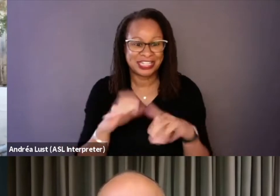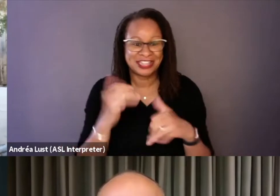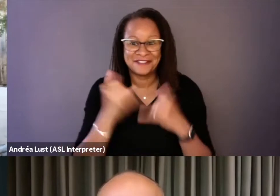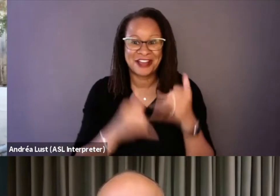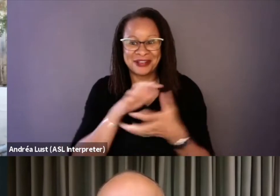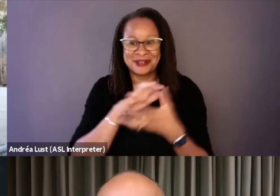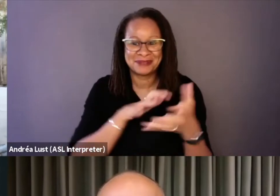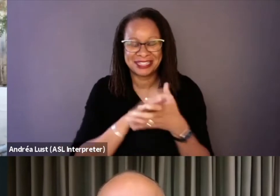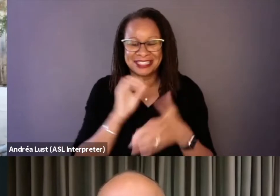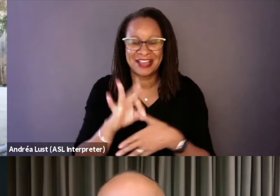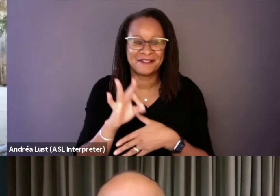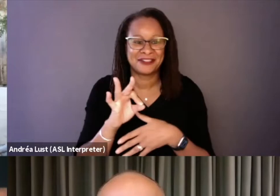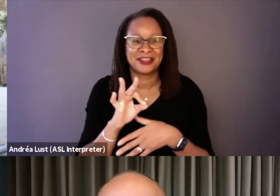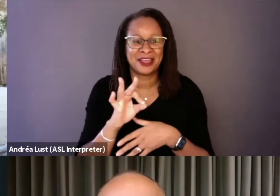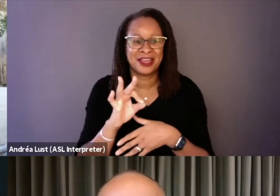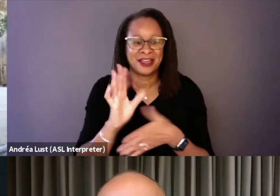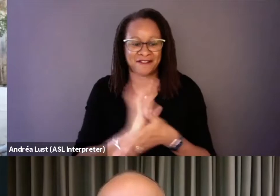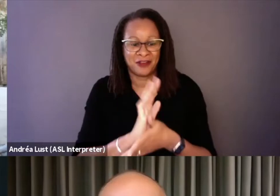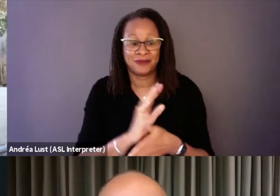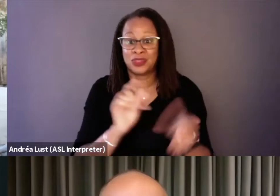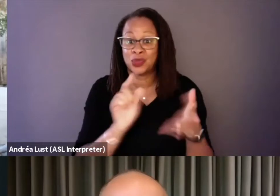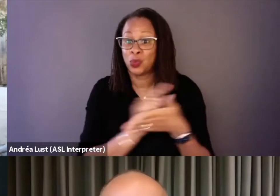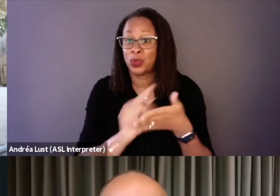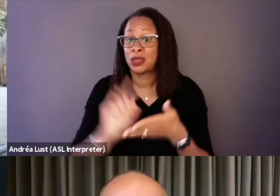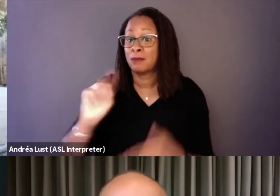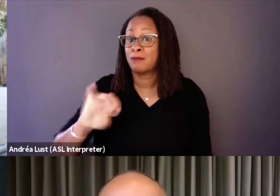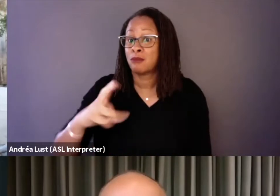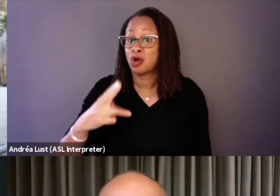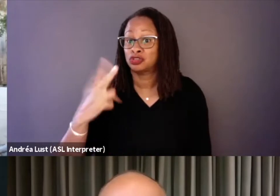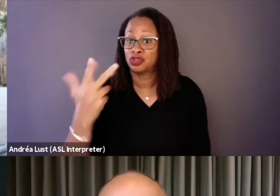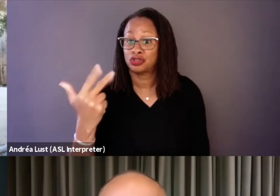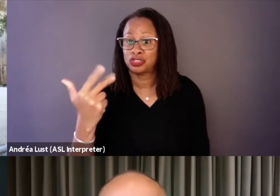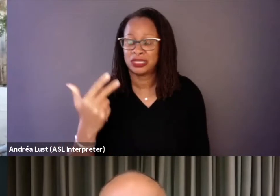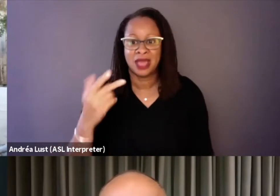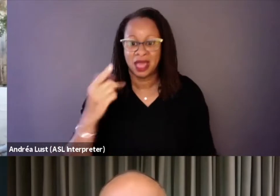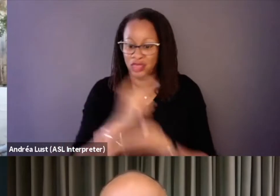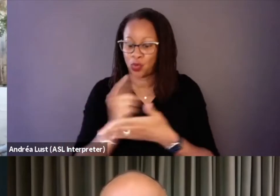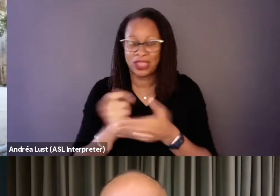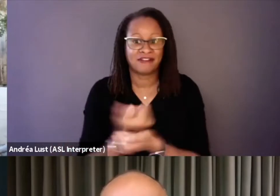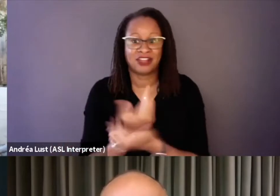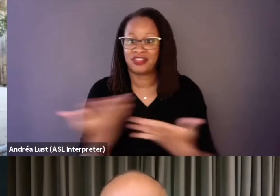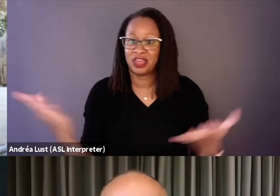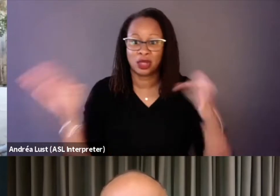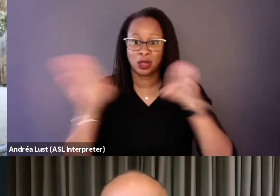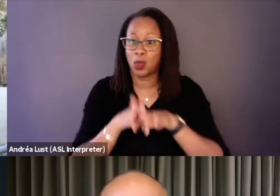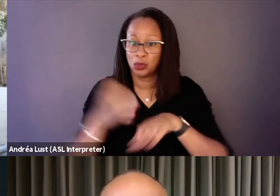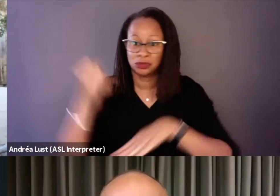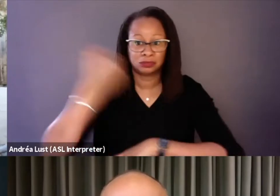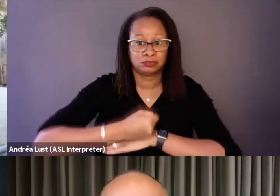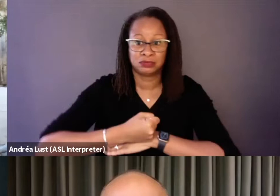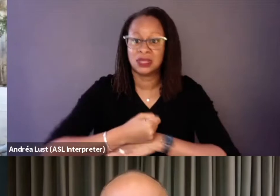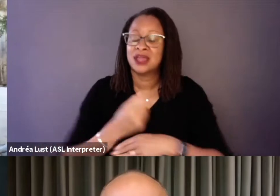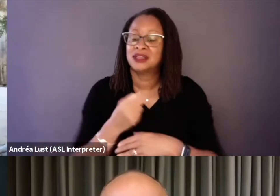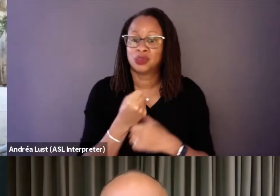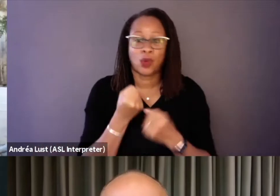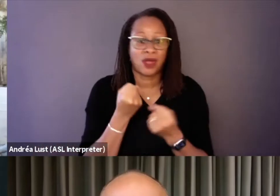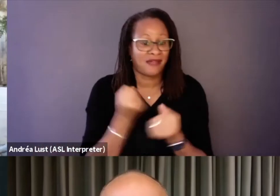the week of March 13th, the week everything shut down. And so lots of fine tuning with the online had to be done